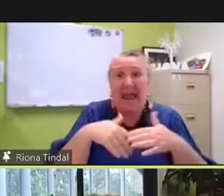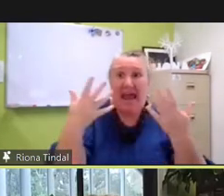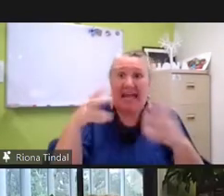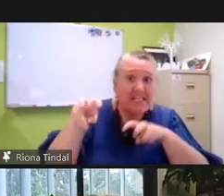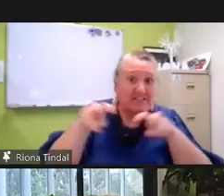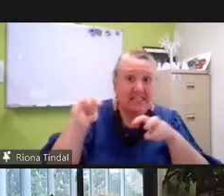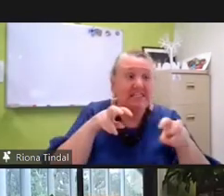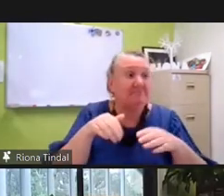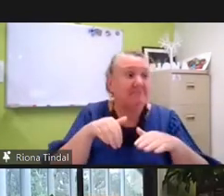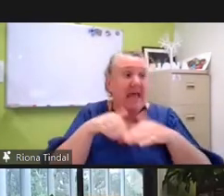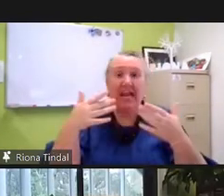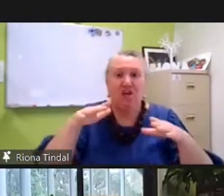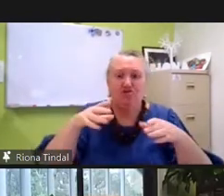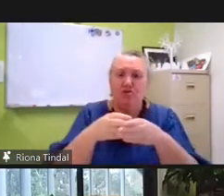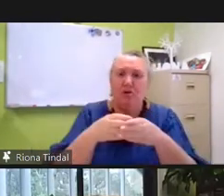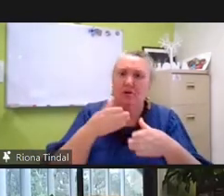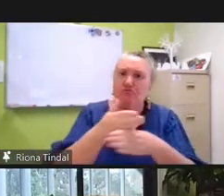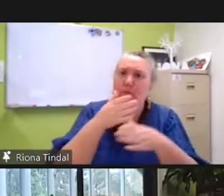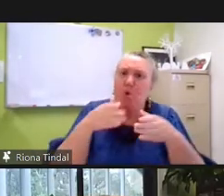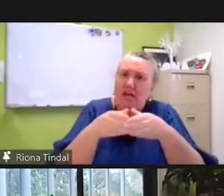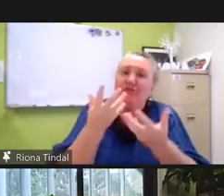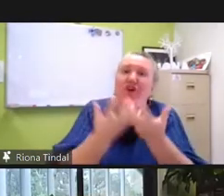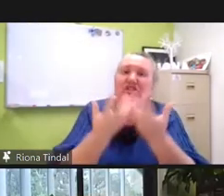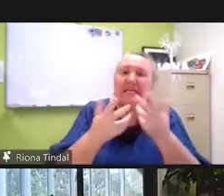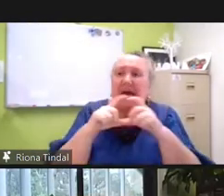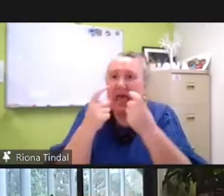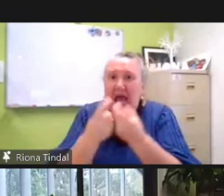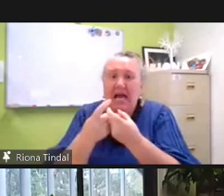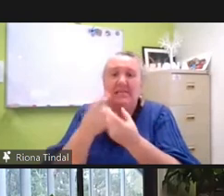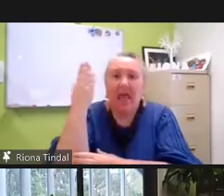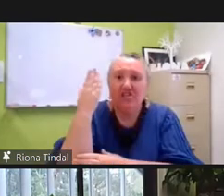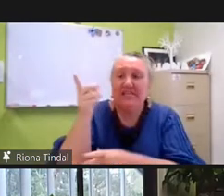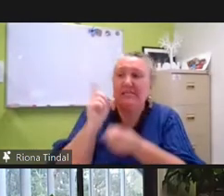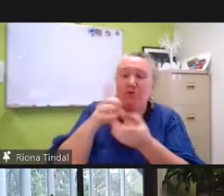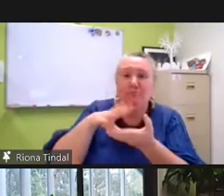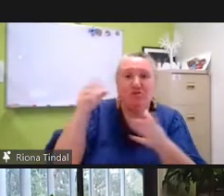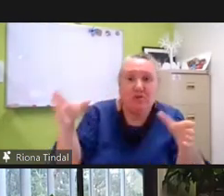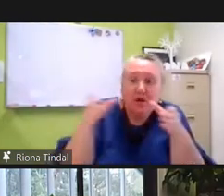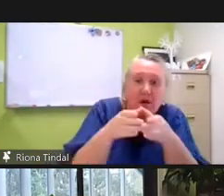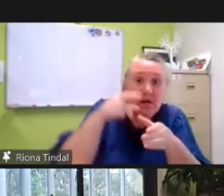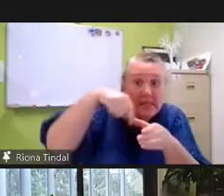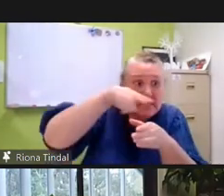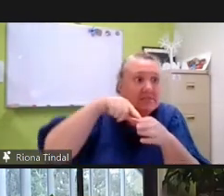So yeah, the idea of being fully inclusive and also within the university classes and lecturers,